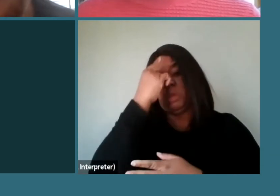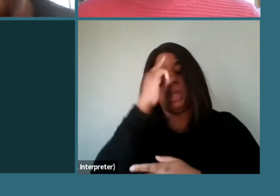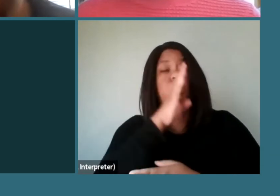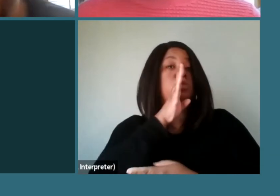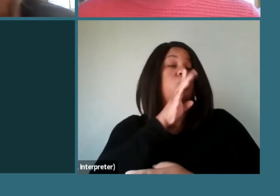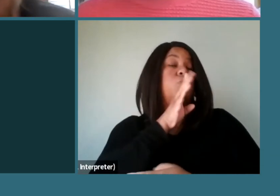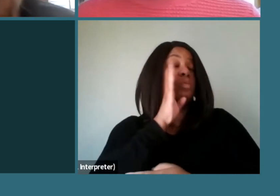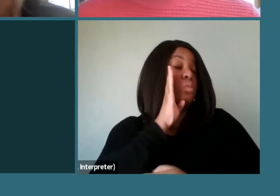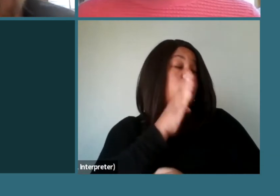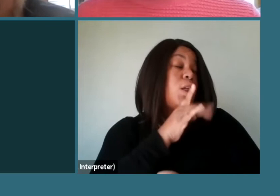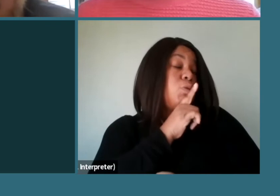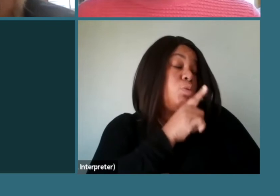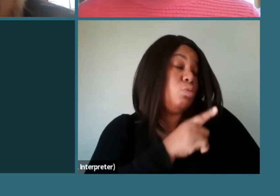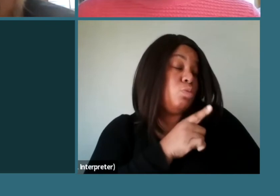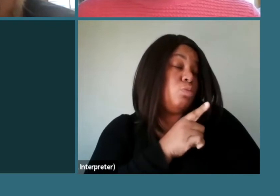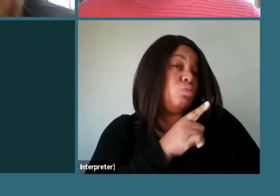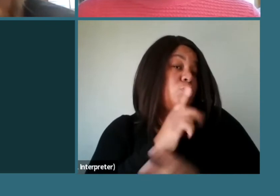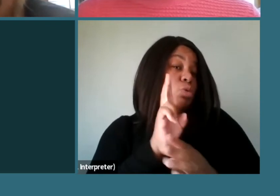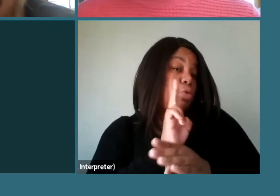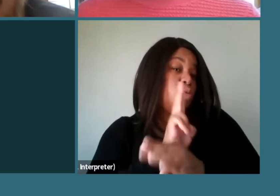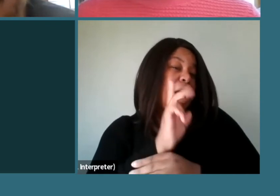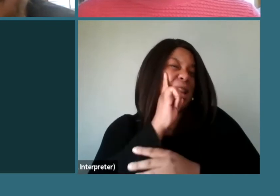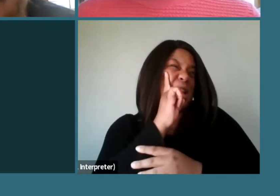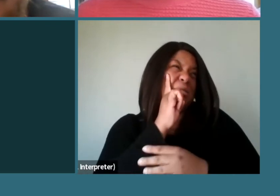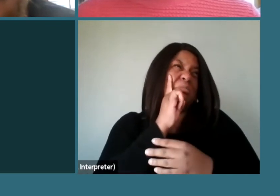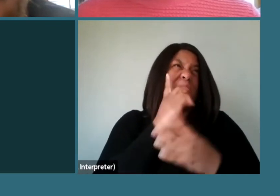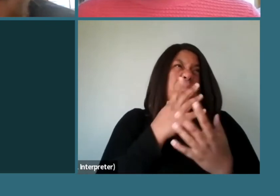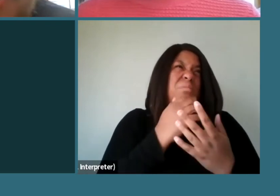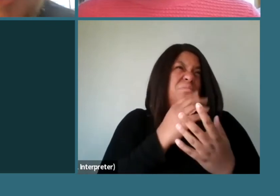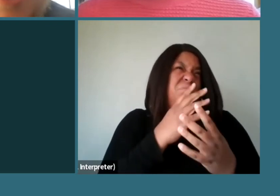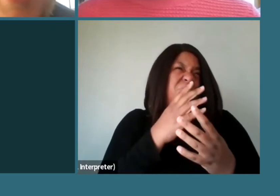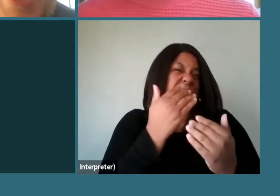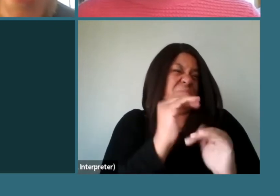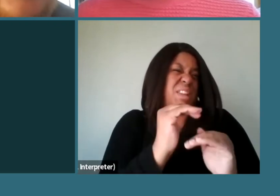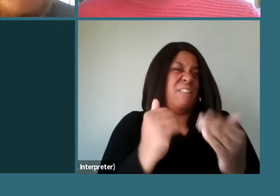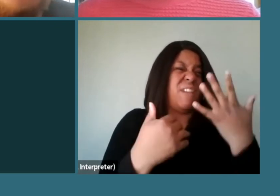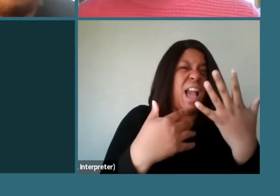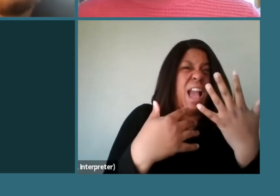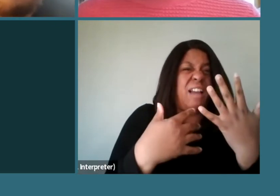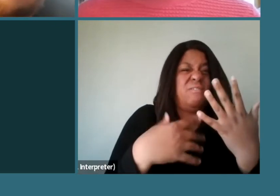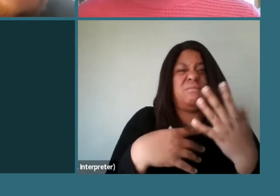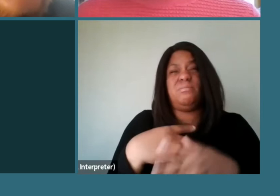I would use maybe five of these twelve words I had.